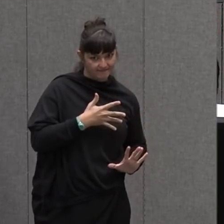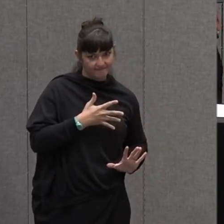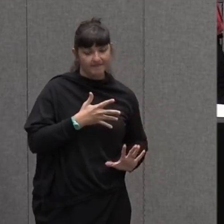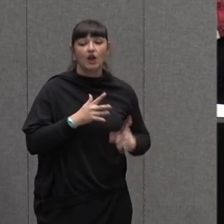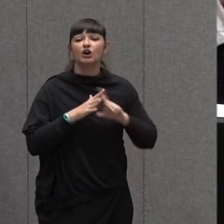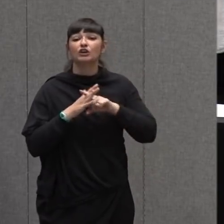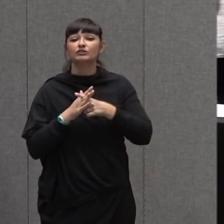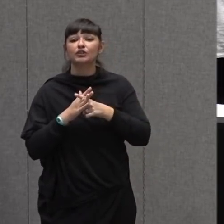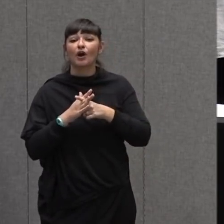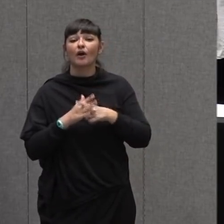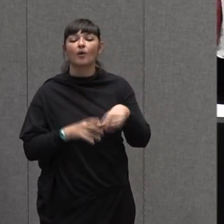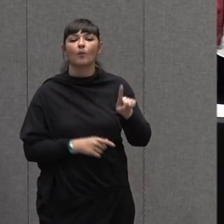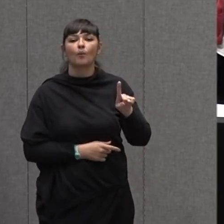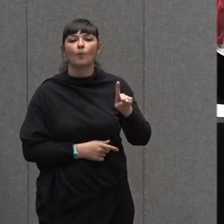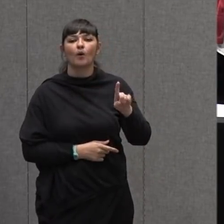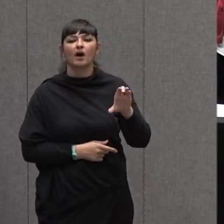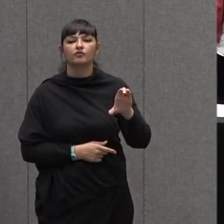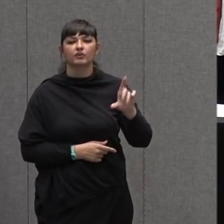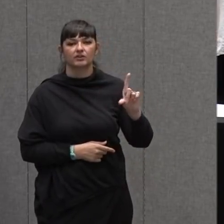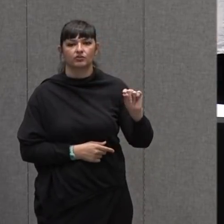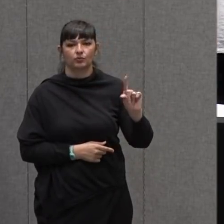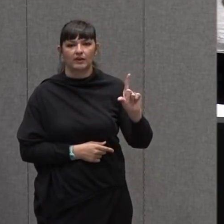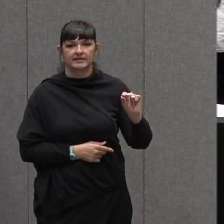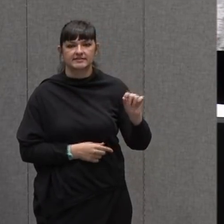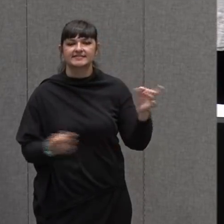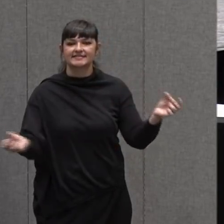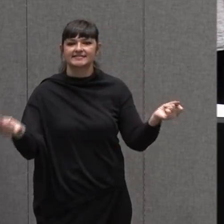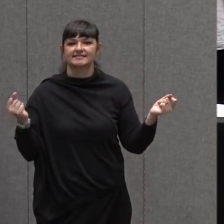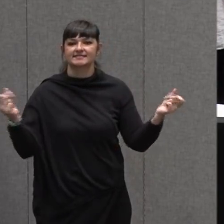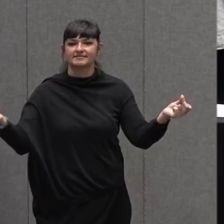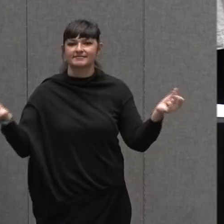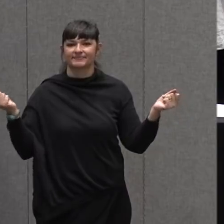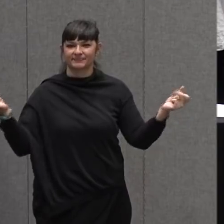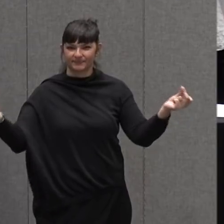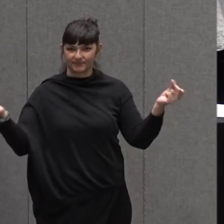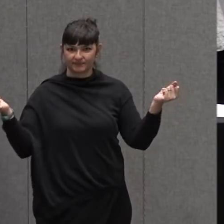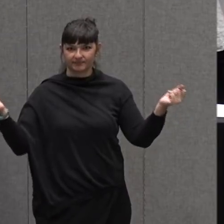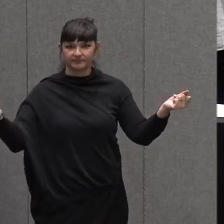and we're gonna be doing the tapping our fingers snapping our fingers, okay?